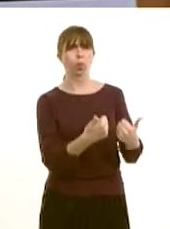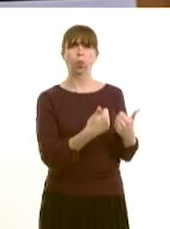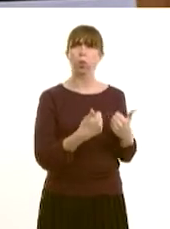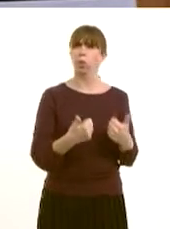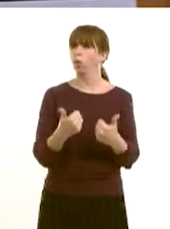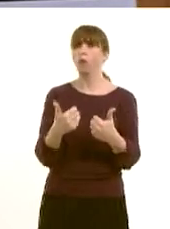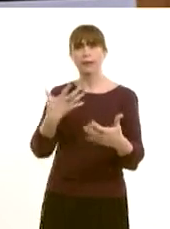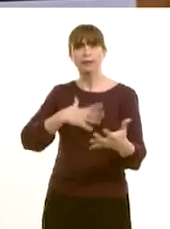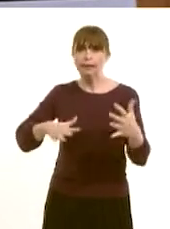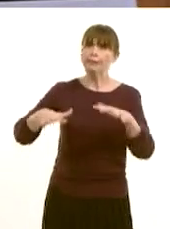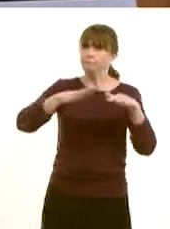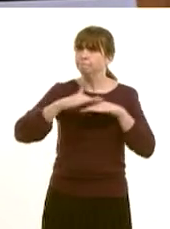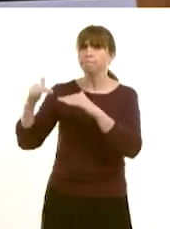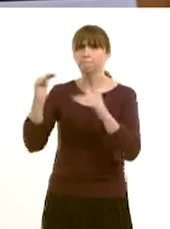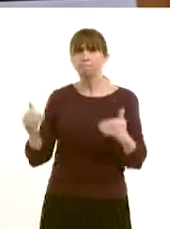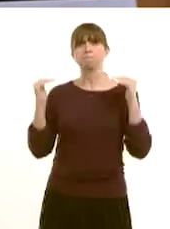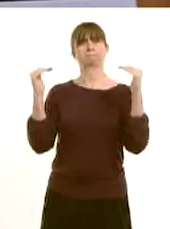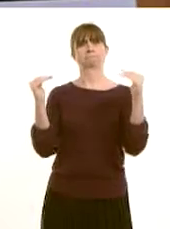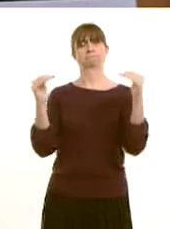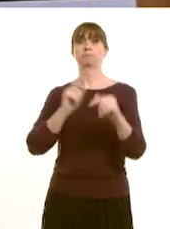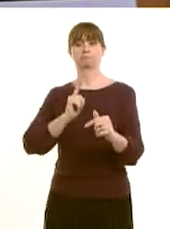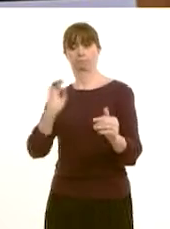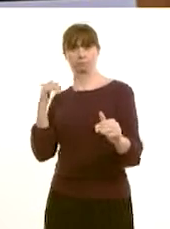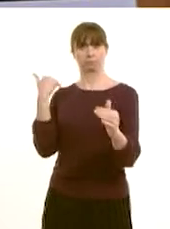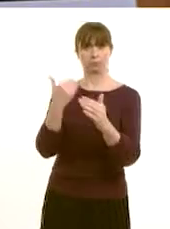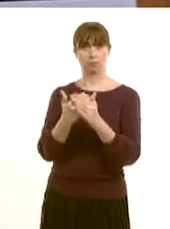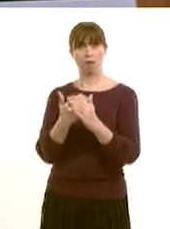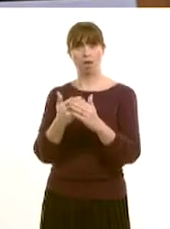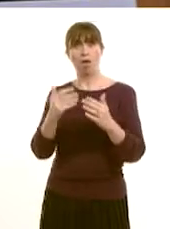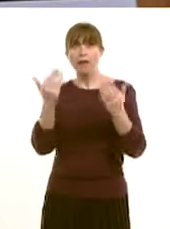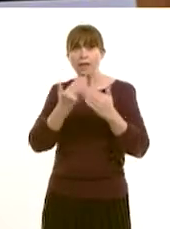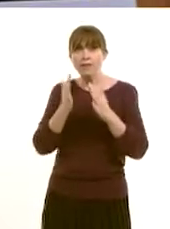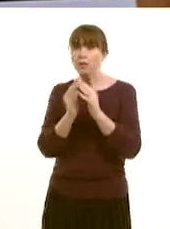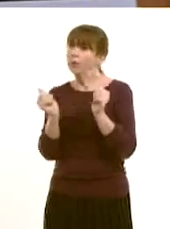sure that what has been delivered so far in terms of access at evenings and at weekends continues in the future.